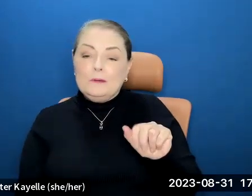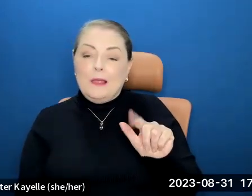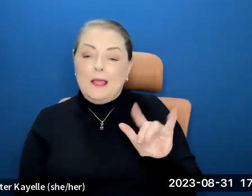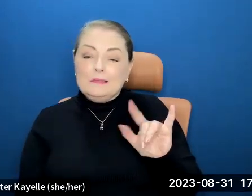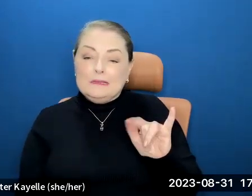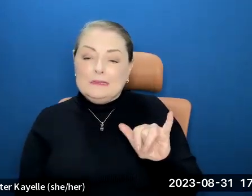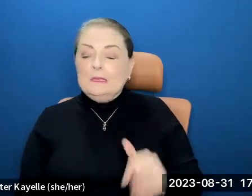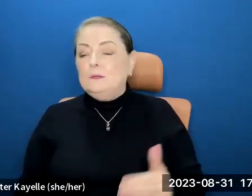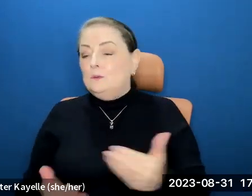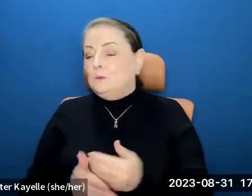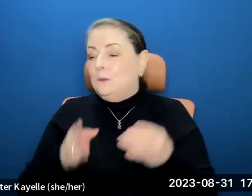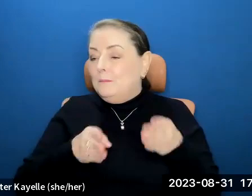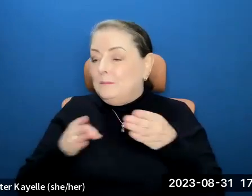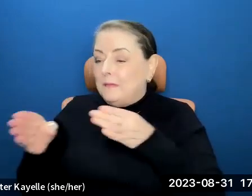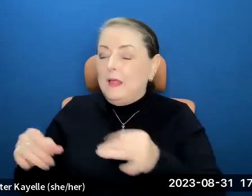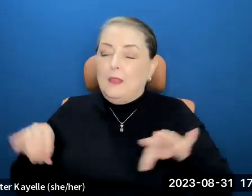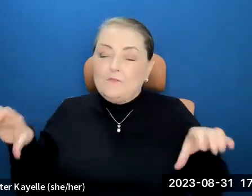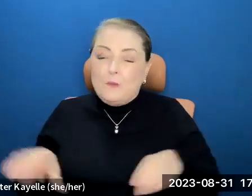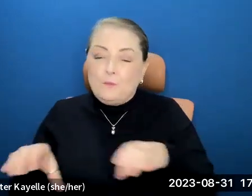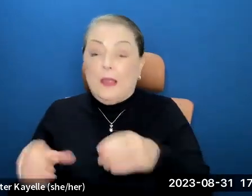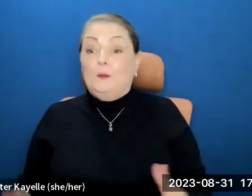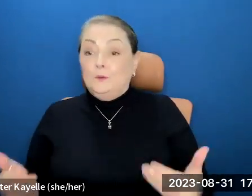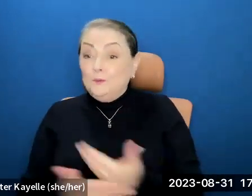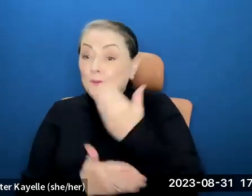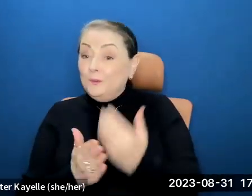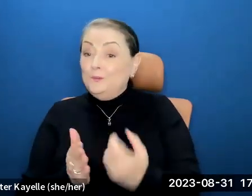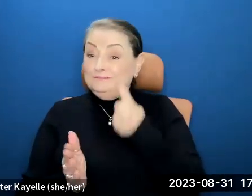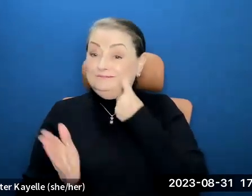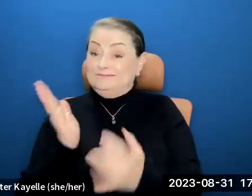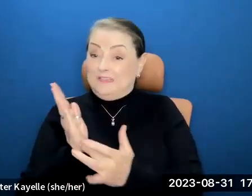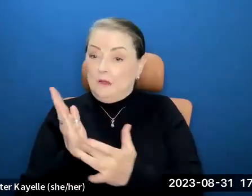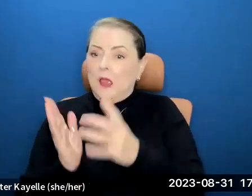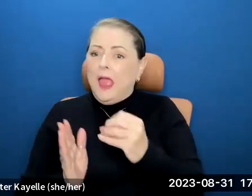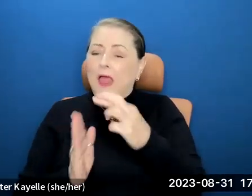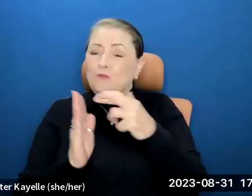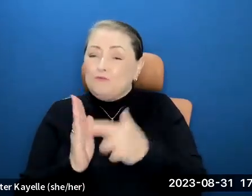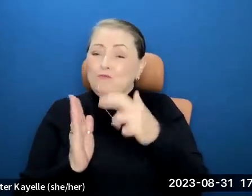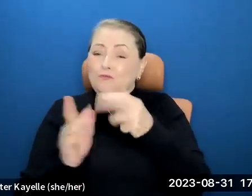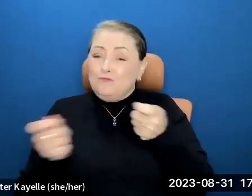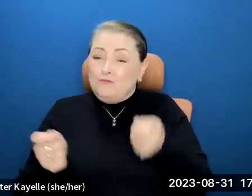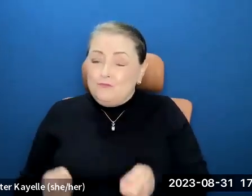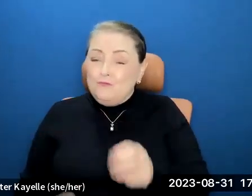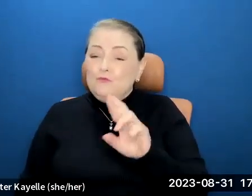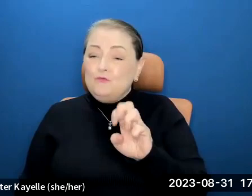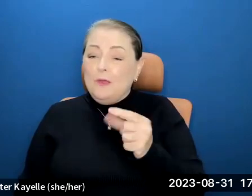methods of practice new technology and Regulatory changes that are all part of continuing education